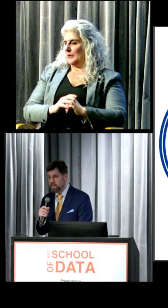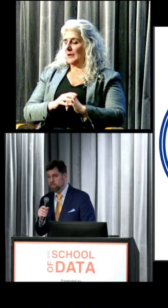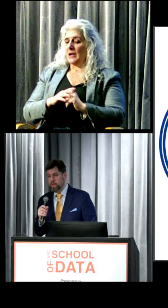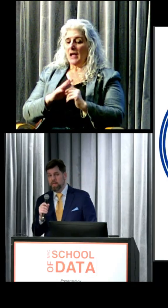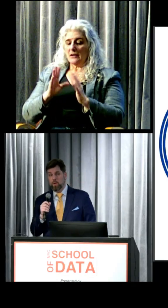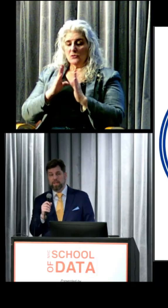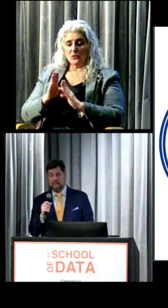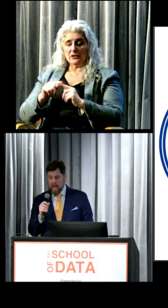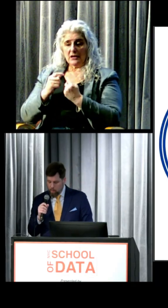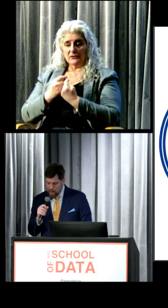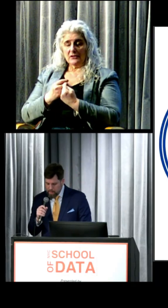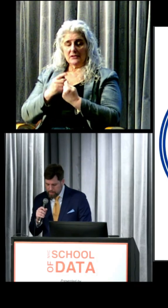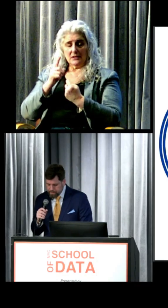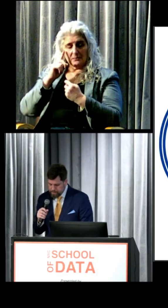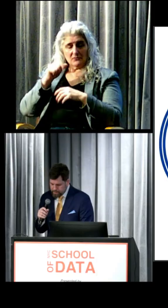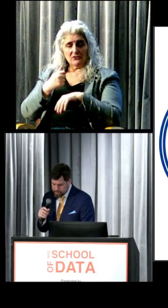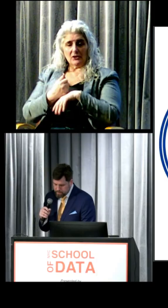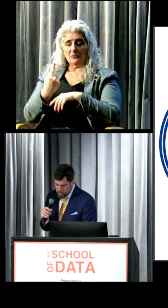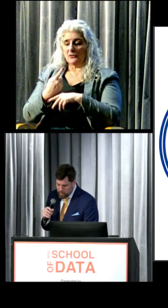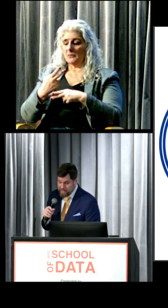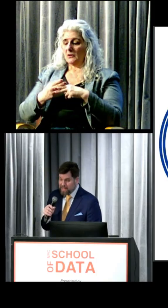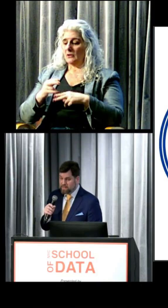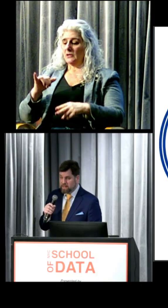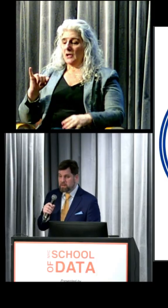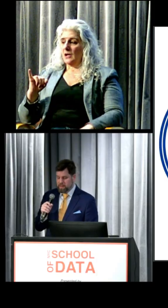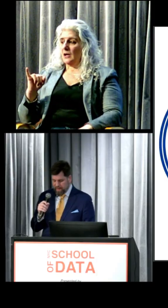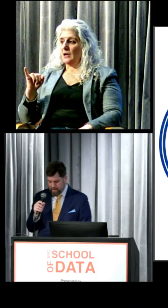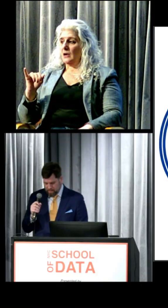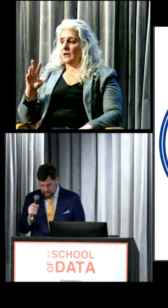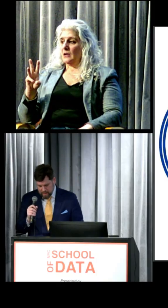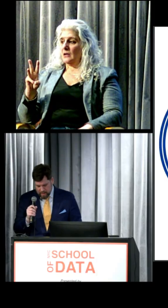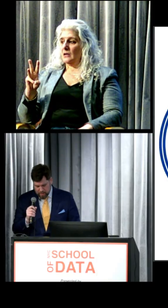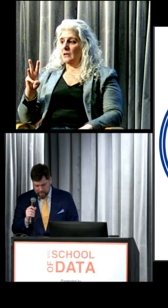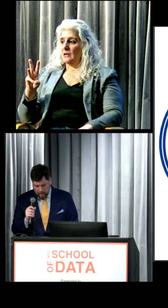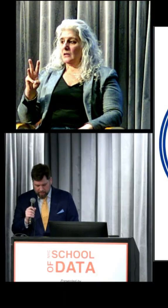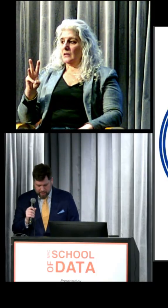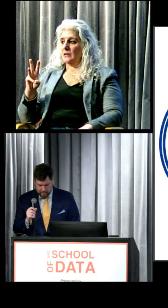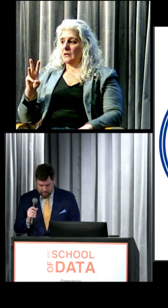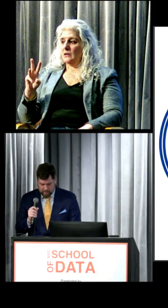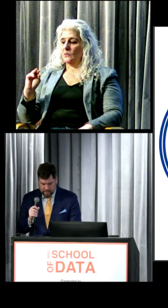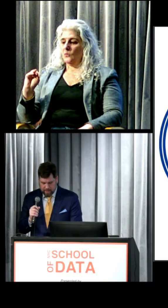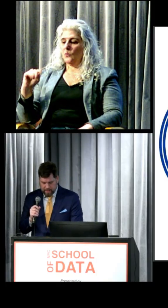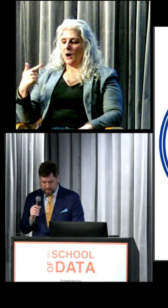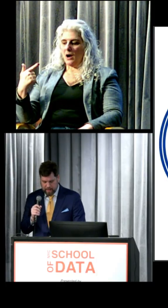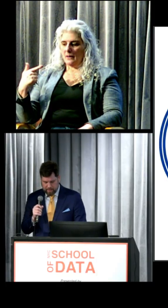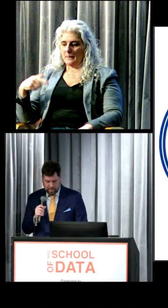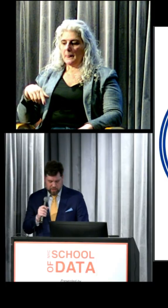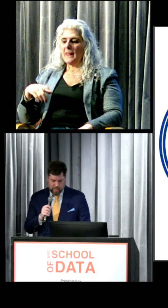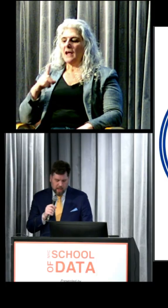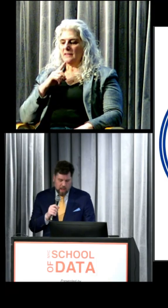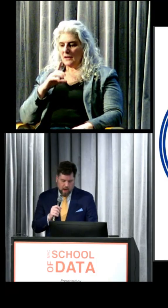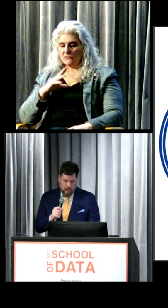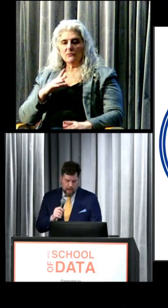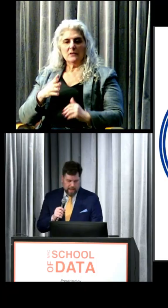Whether that's through making sure that our interpretive goals are grounded in truth, or